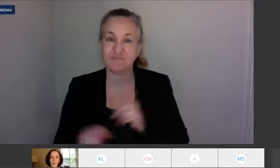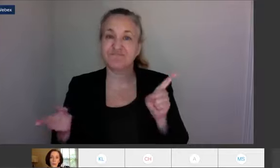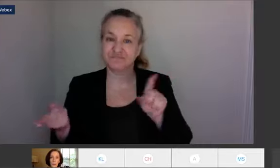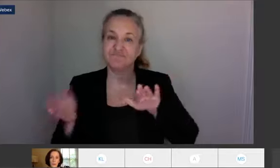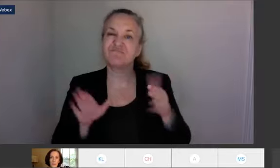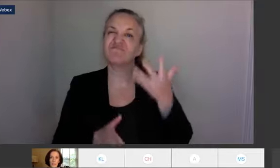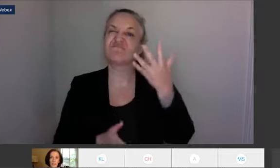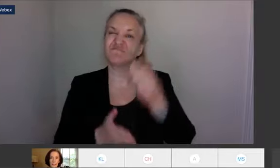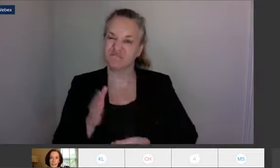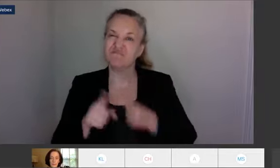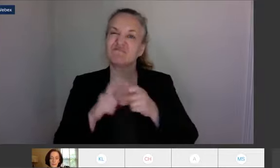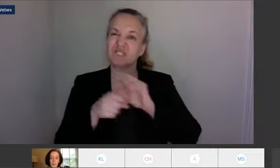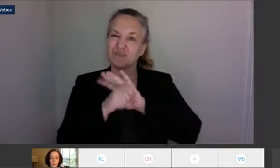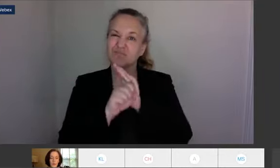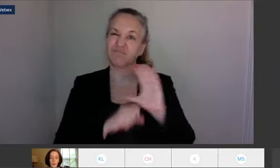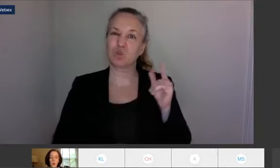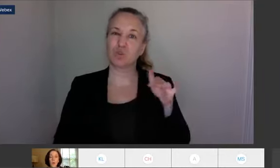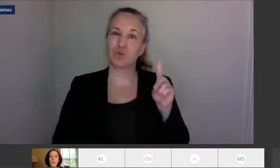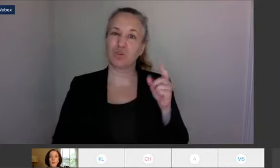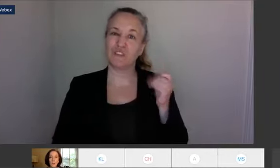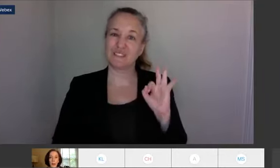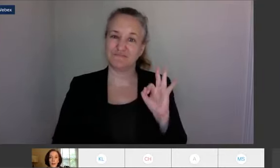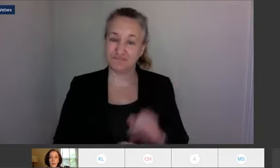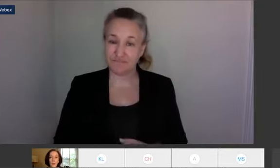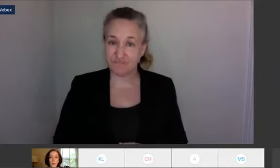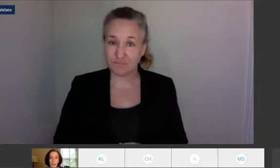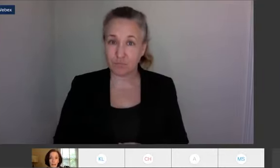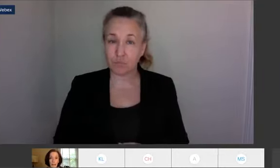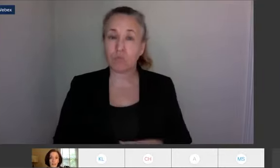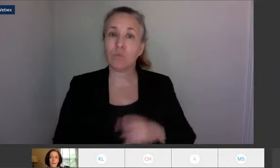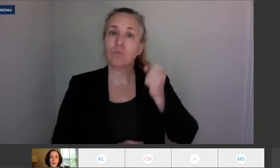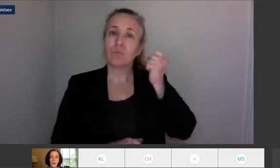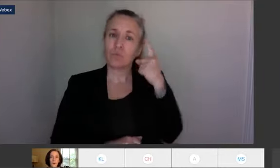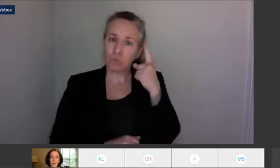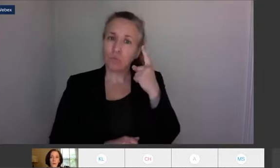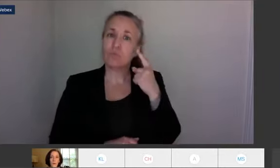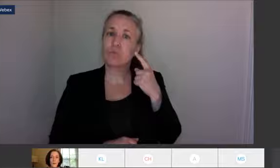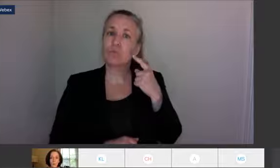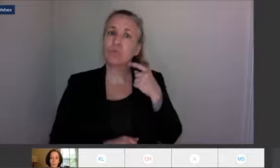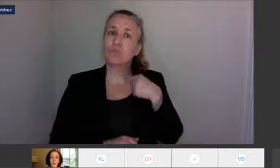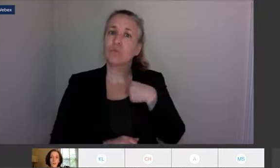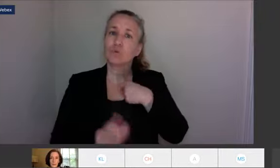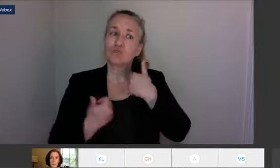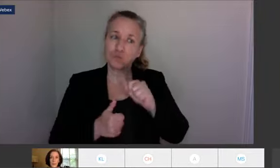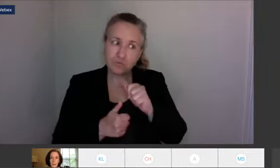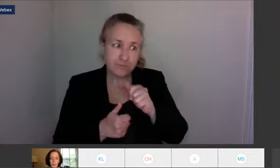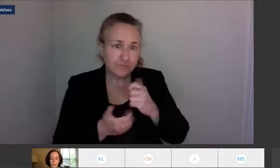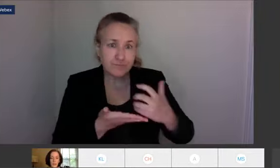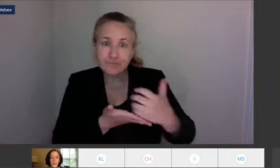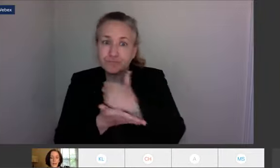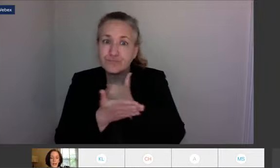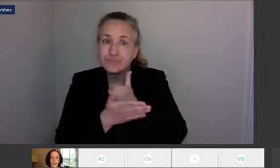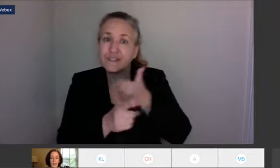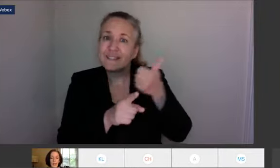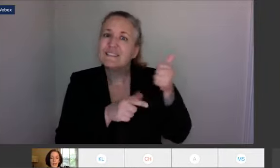to covid19 we do try to obtain self-reported racial identification and